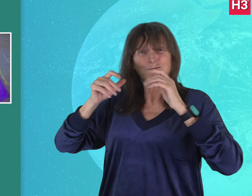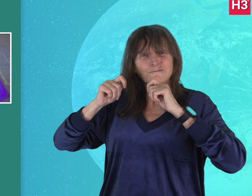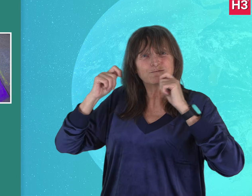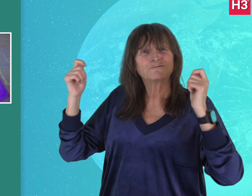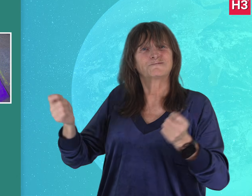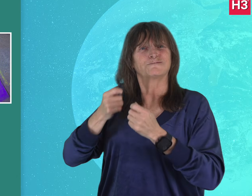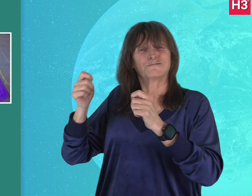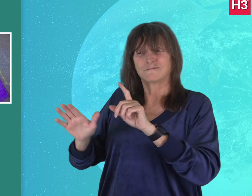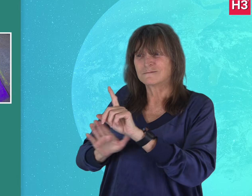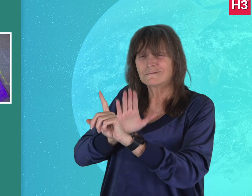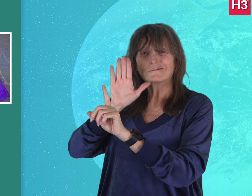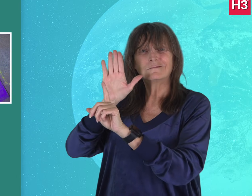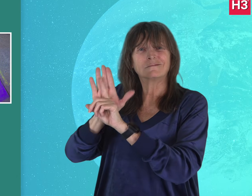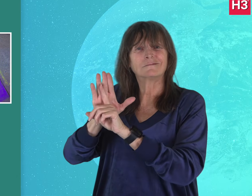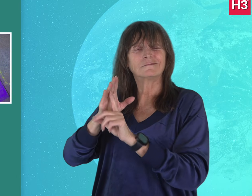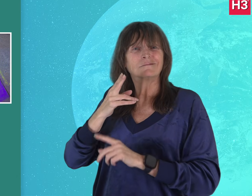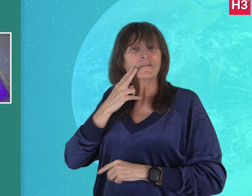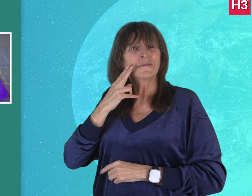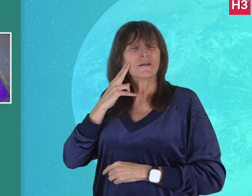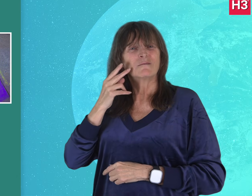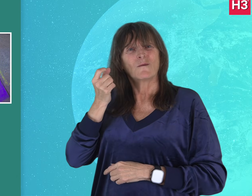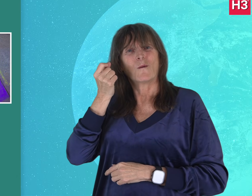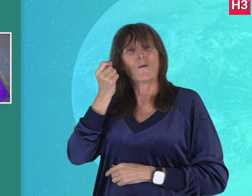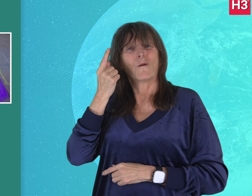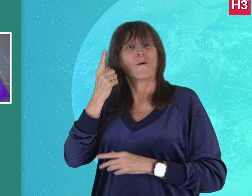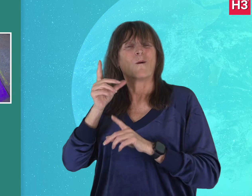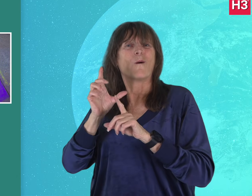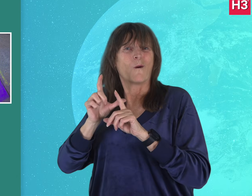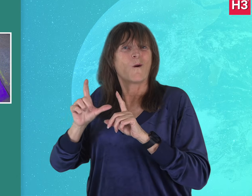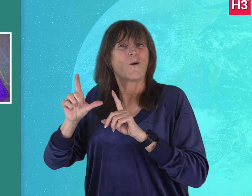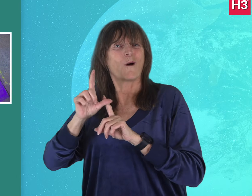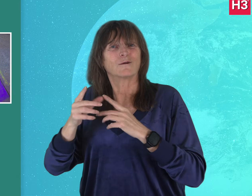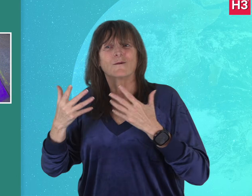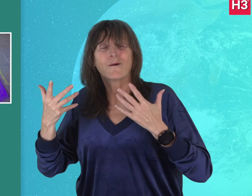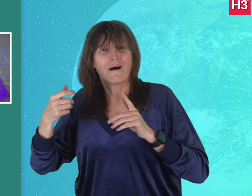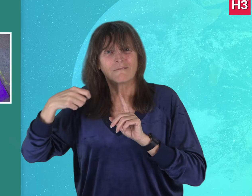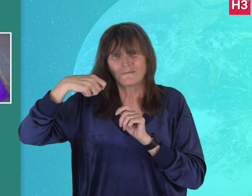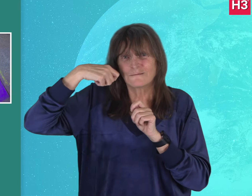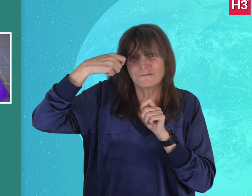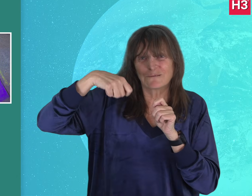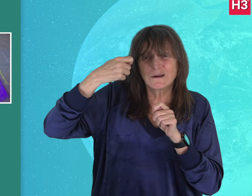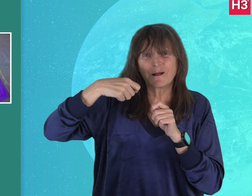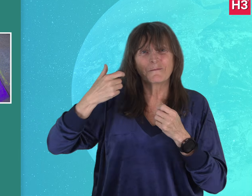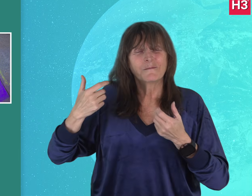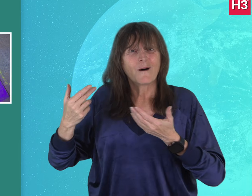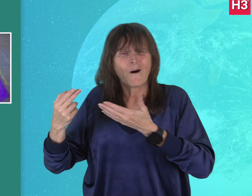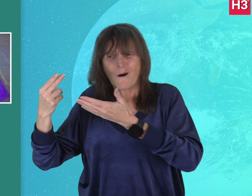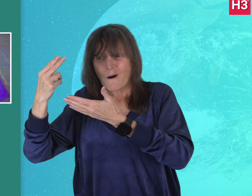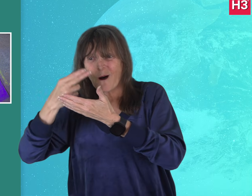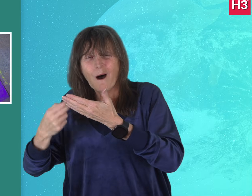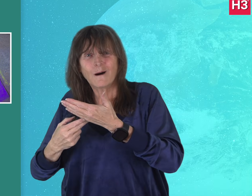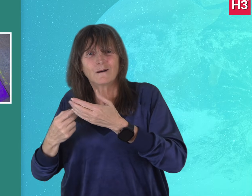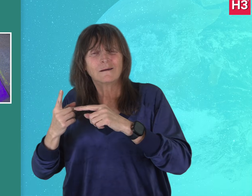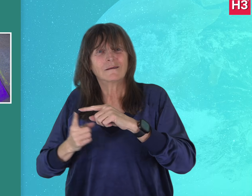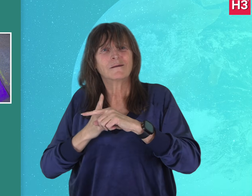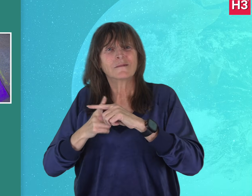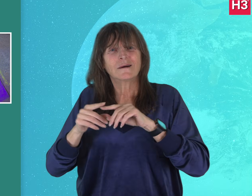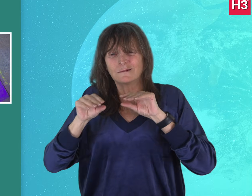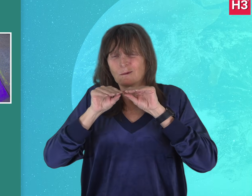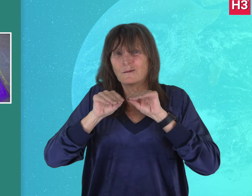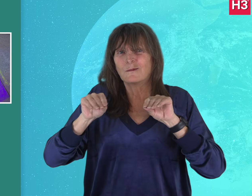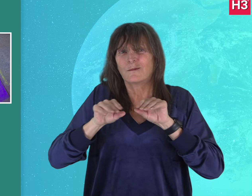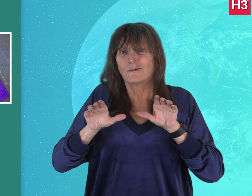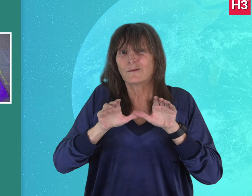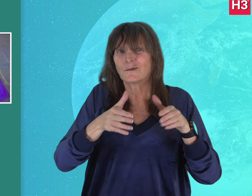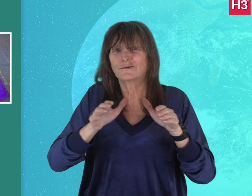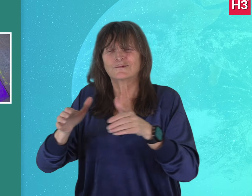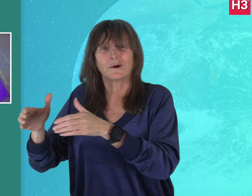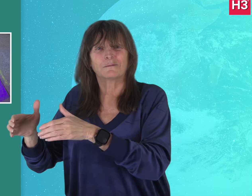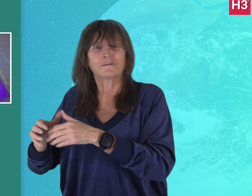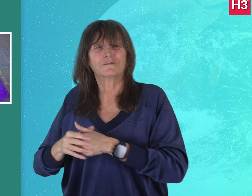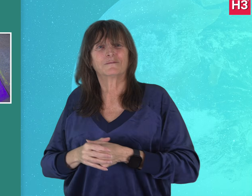became another global celebration of Deaf culture through films,